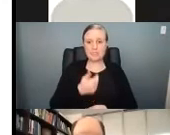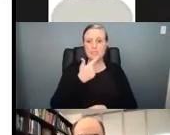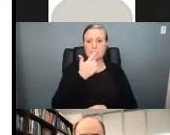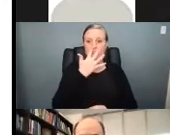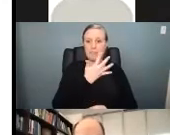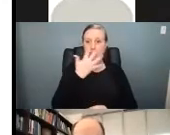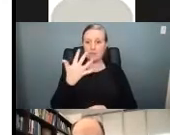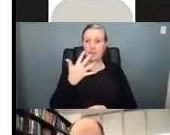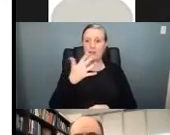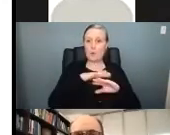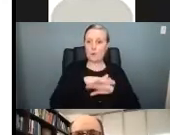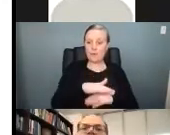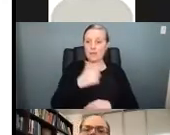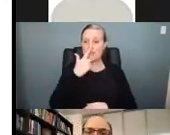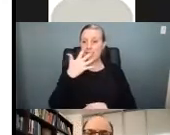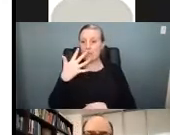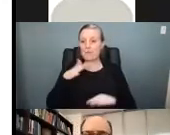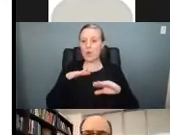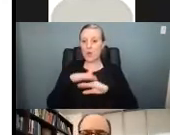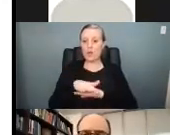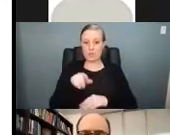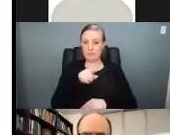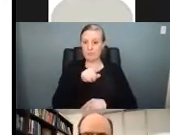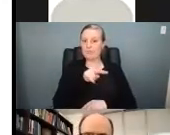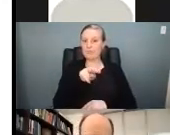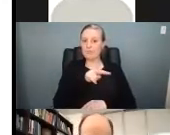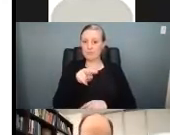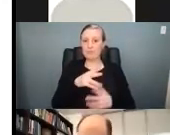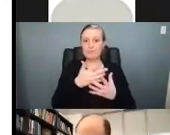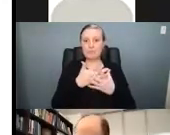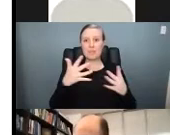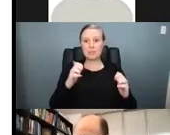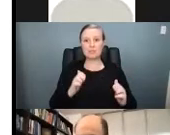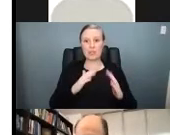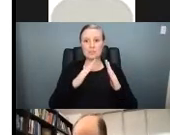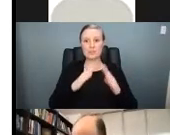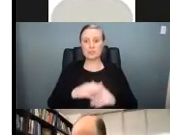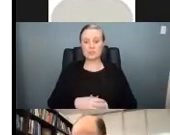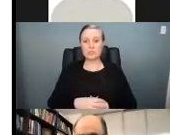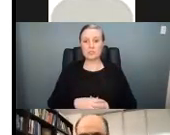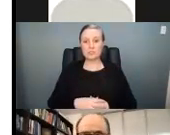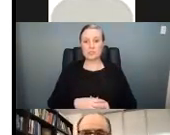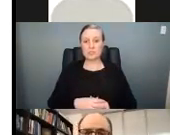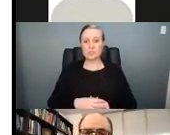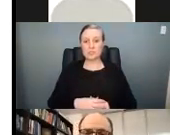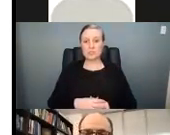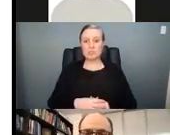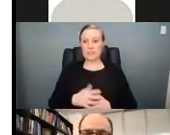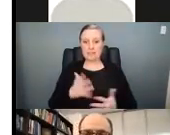what we see in particular is a very significant challenge around digital ability in particular.